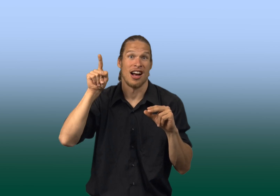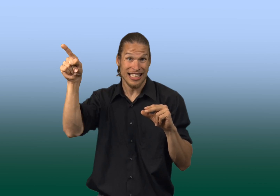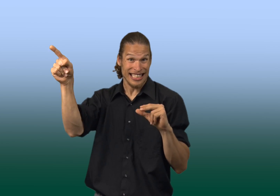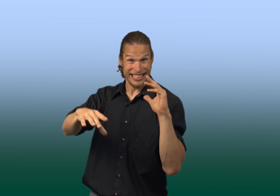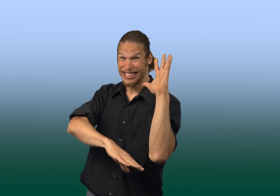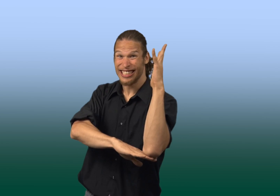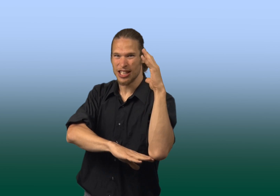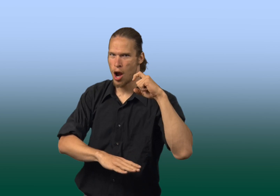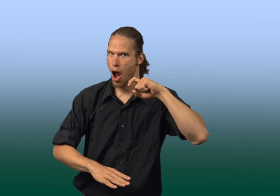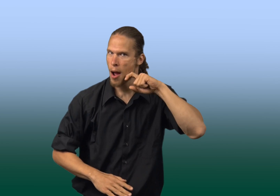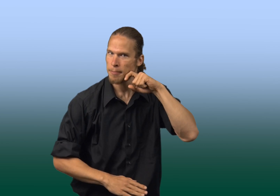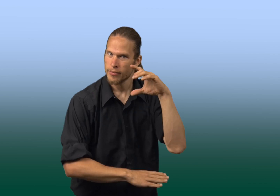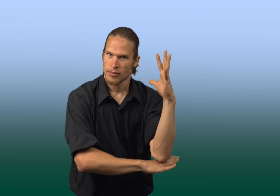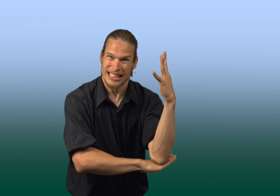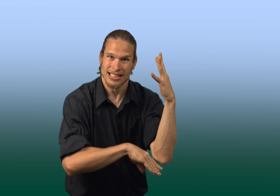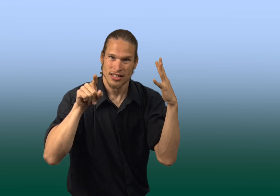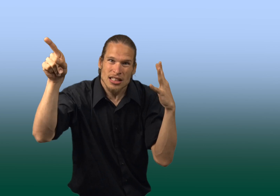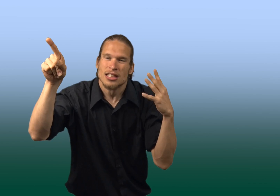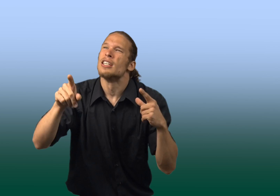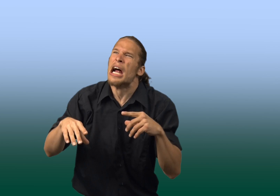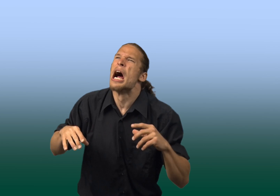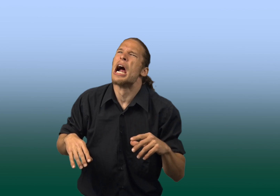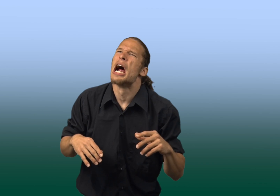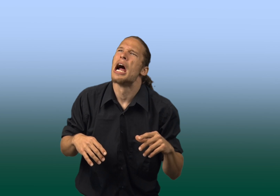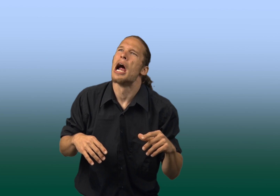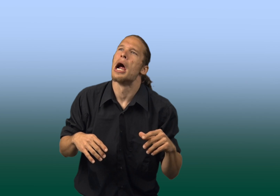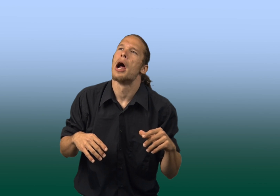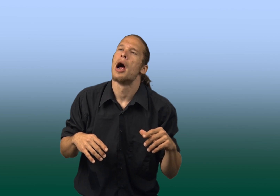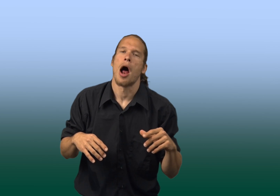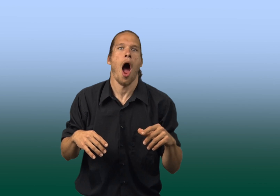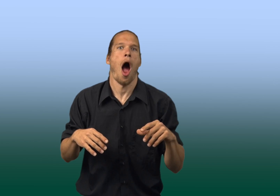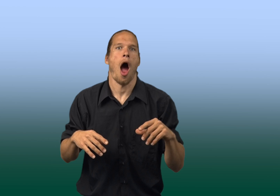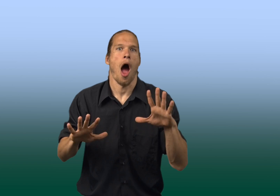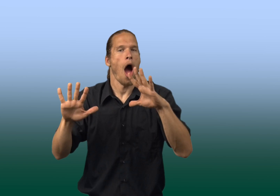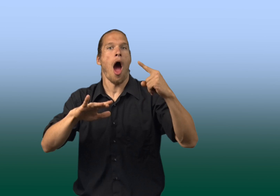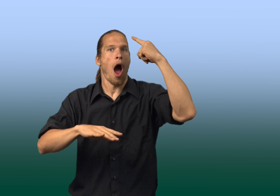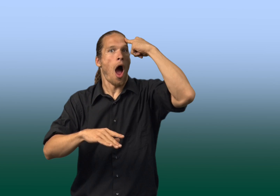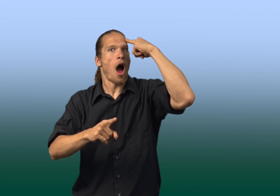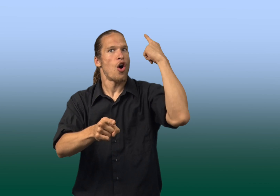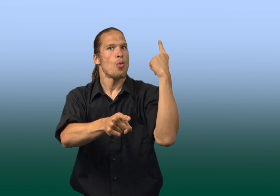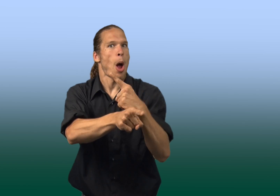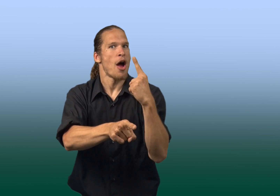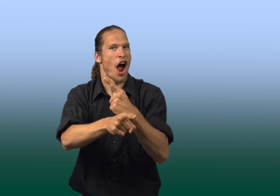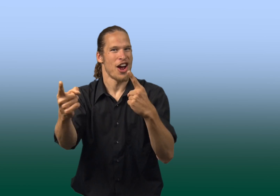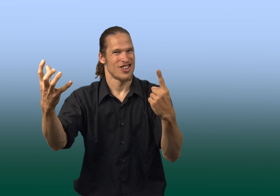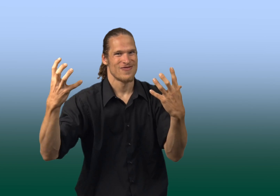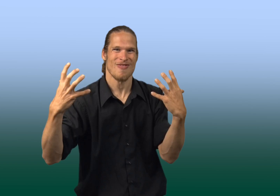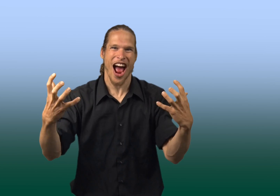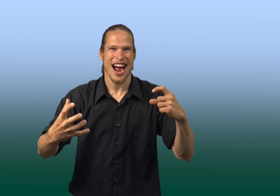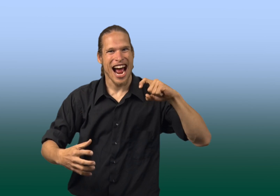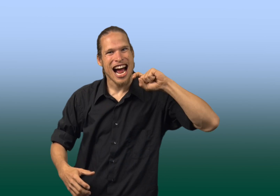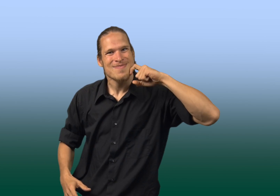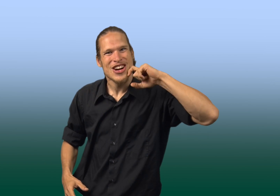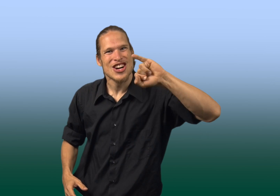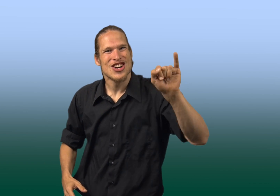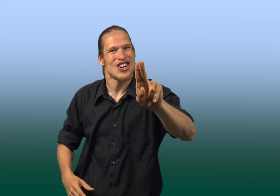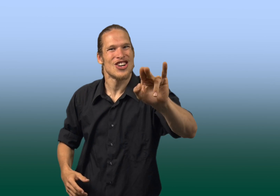No! but the tree was an apple tree. And then he had another thought that come to mind. That's right!